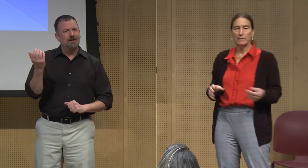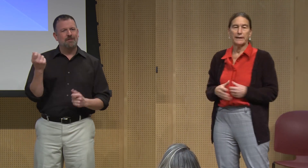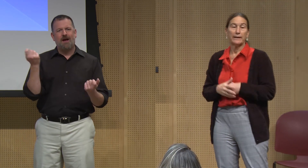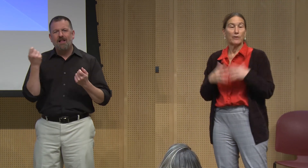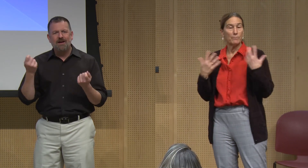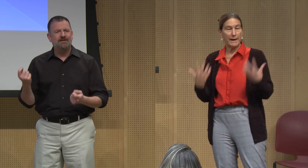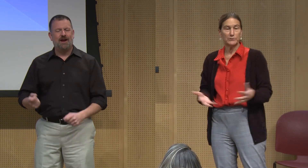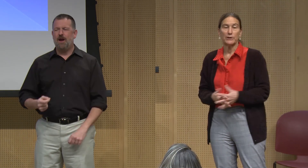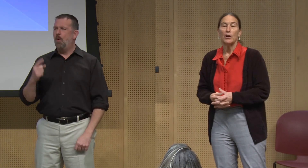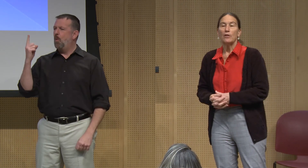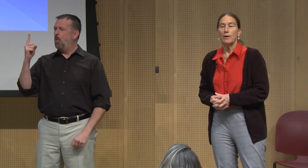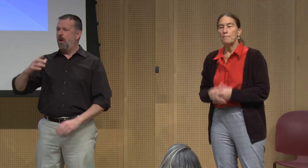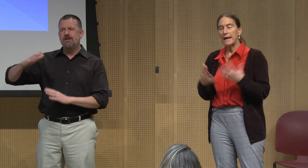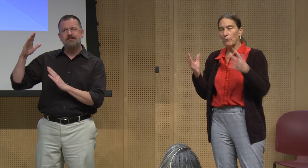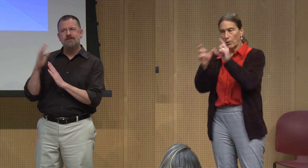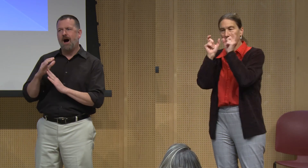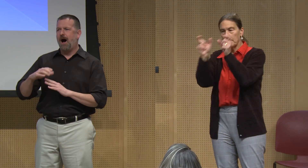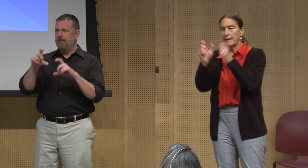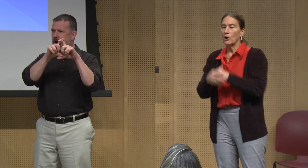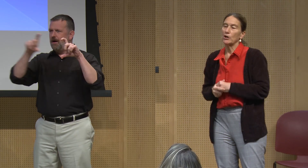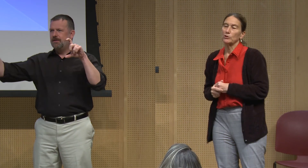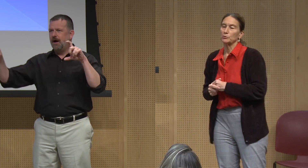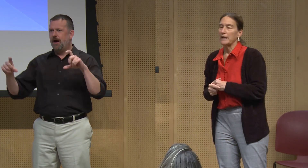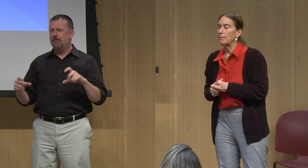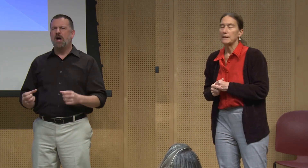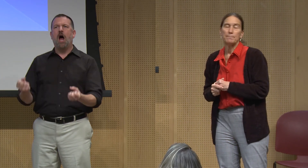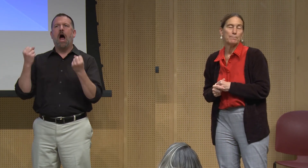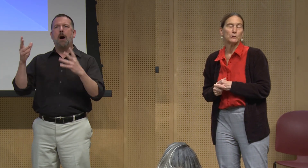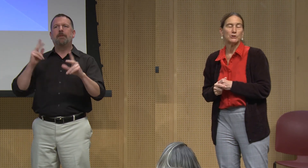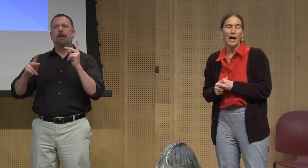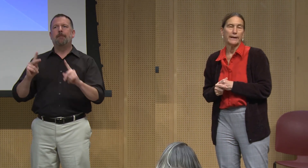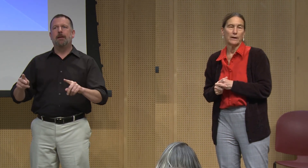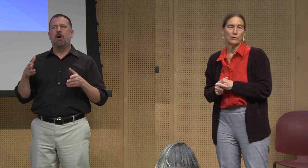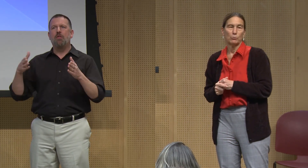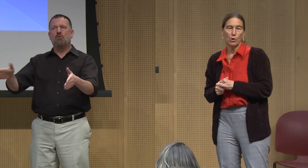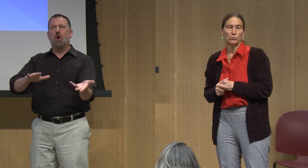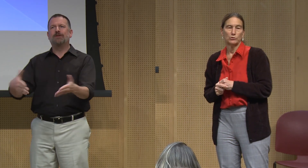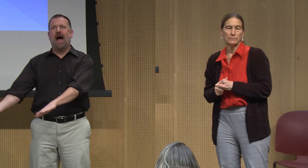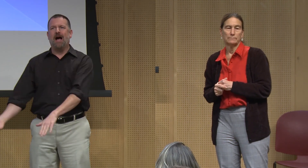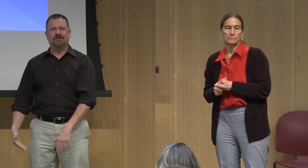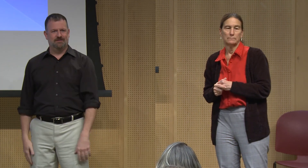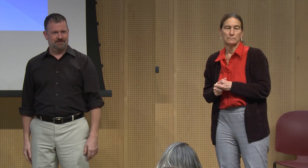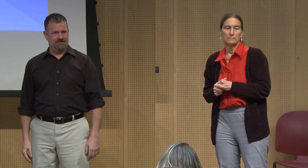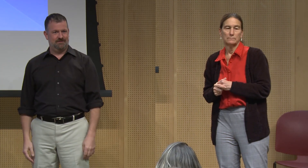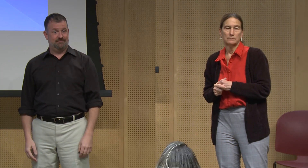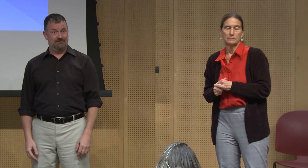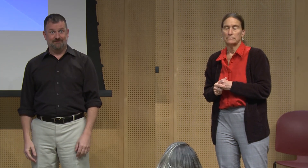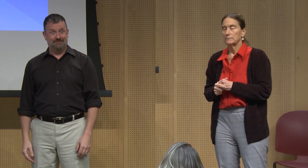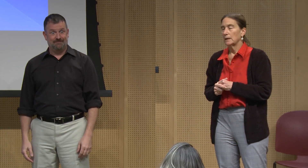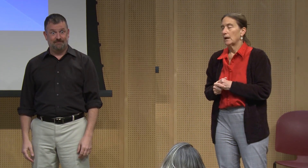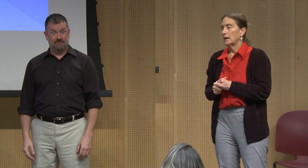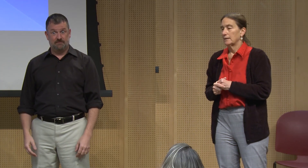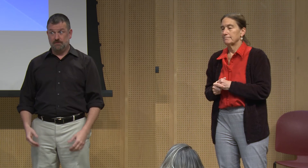AND OTHER MAJOR THINGS, ONE OF THE MAIN ARTICLES WAS HOW MANY PEOPLE DIED ON THE ROADS.